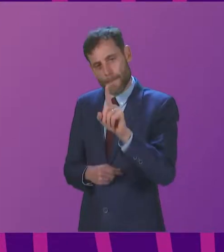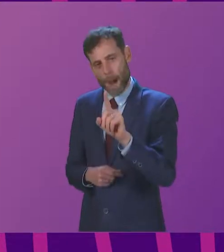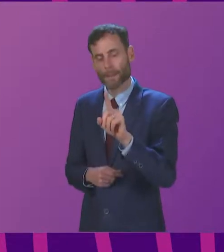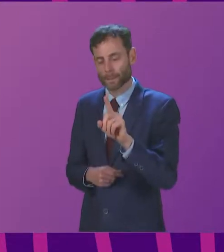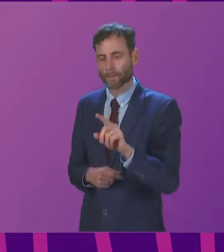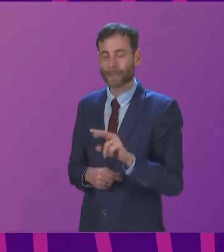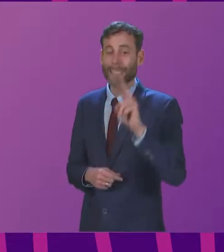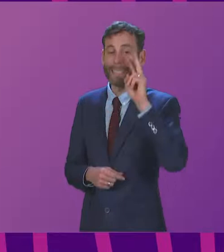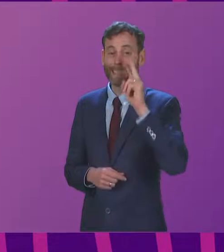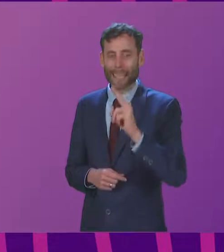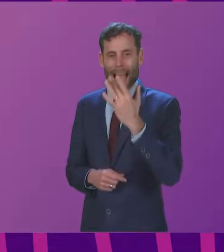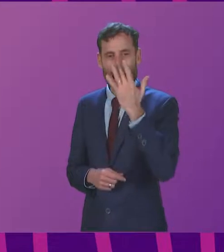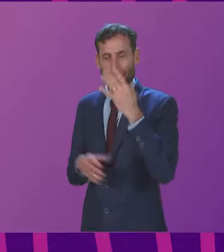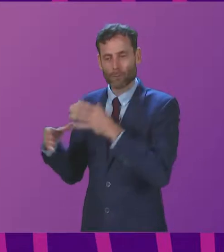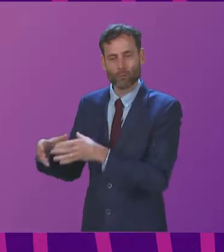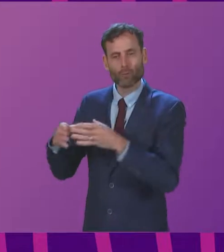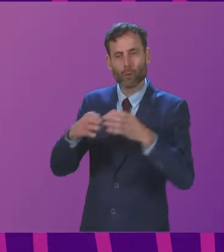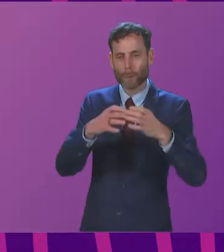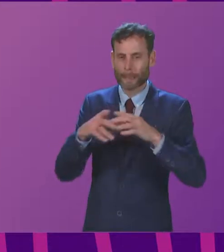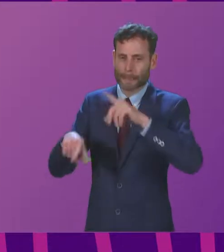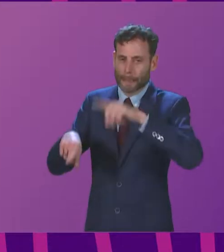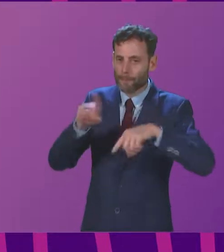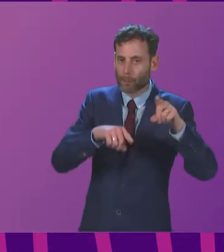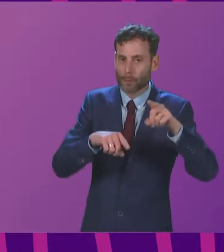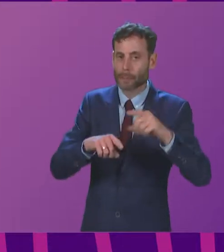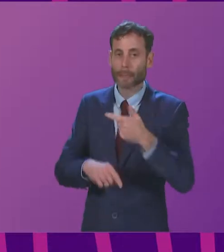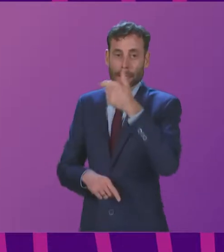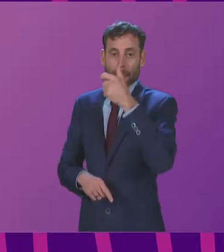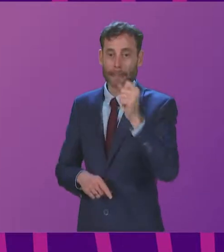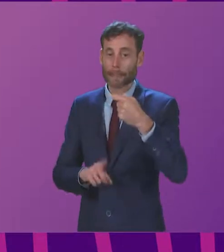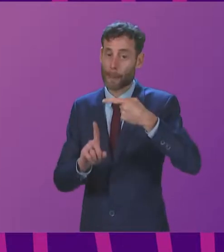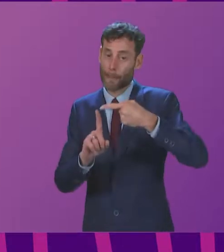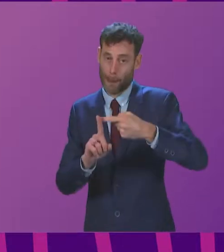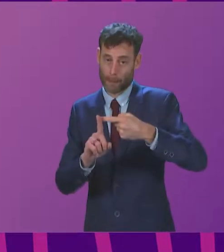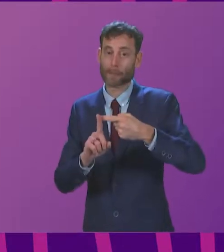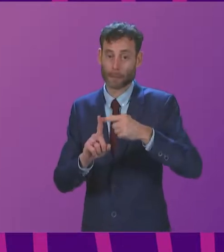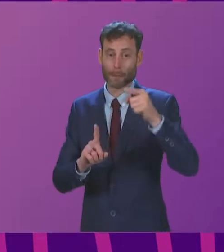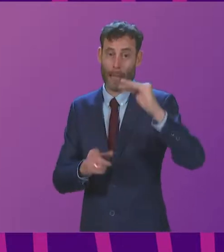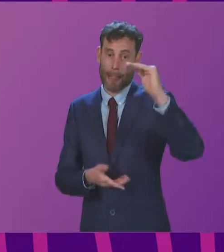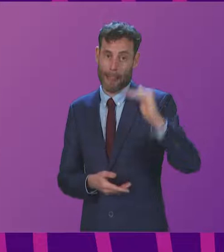between different age groups. In the over 60s, the number of cases fell by 19 per cent. That is, at